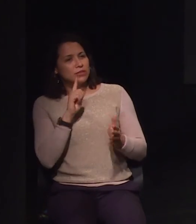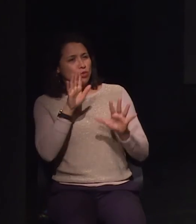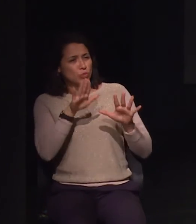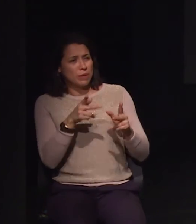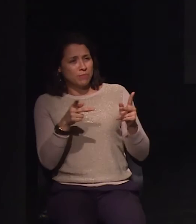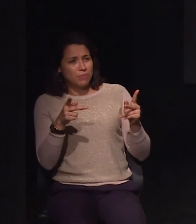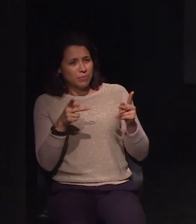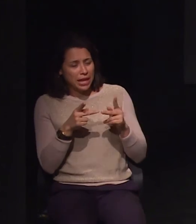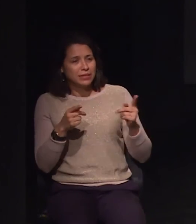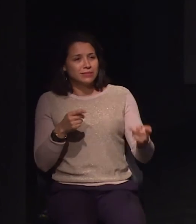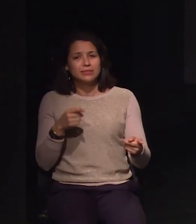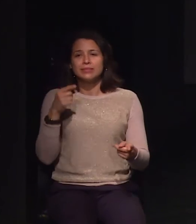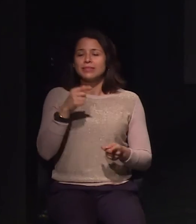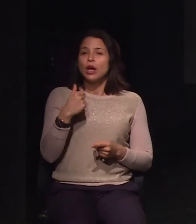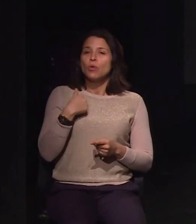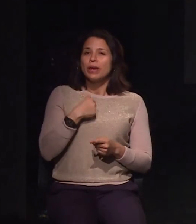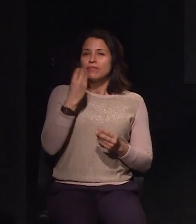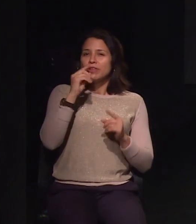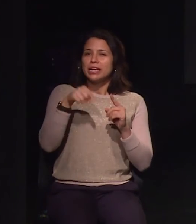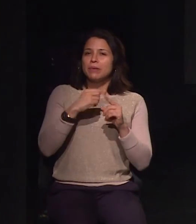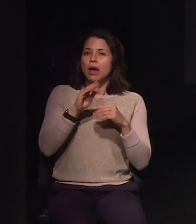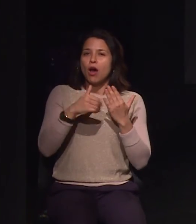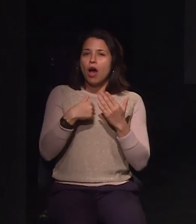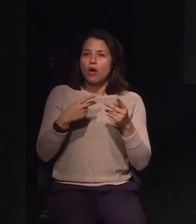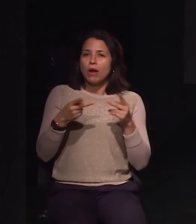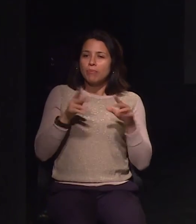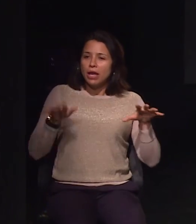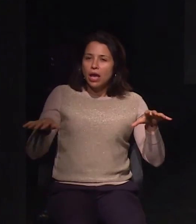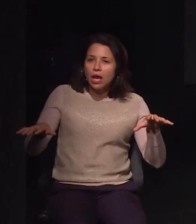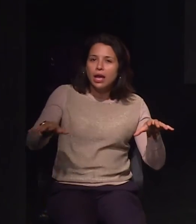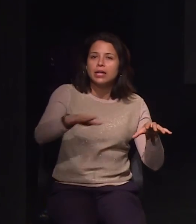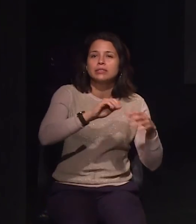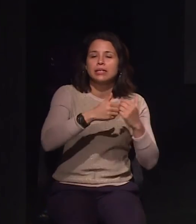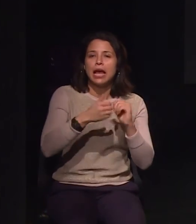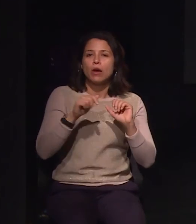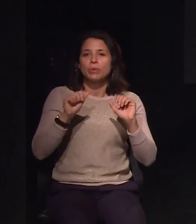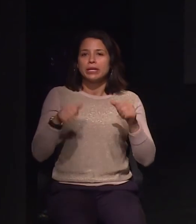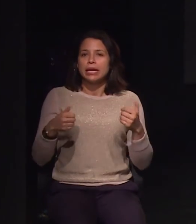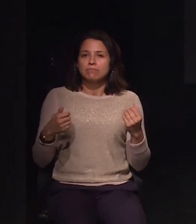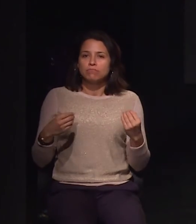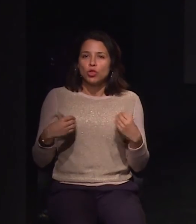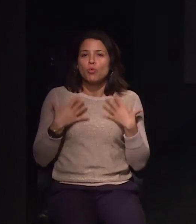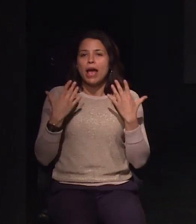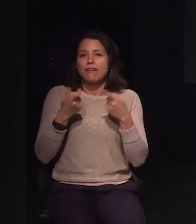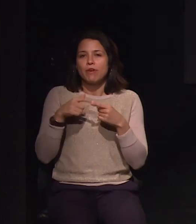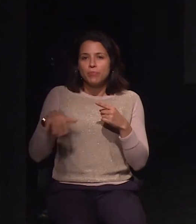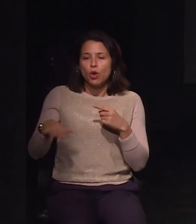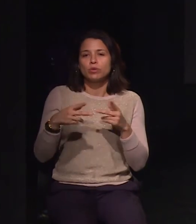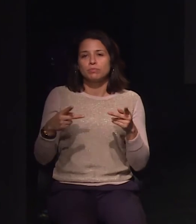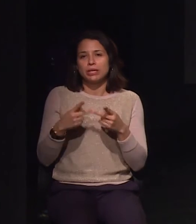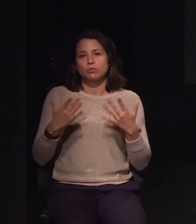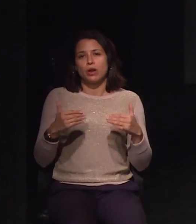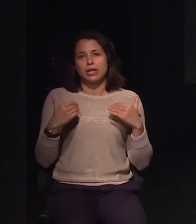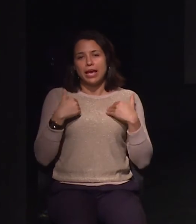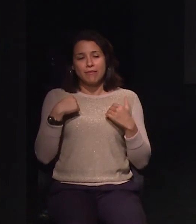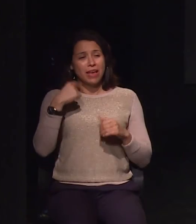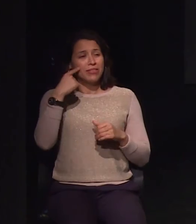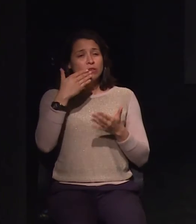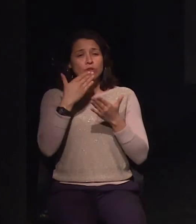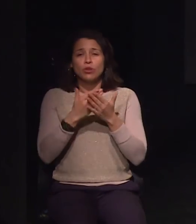We have to think about all of our cars and how we can drive them. I think that’s an opportunity and a huge responsibility for all of us, no matter what